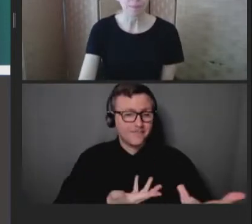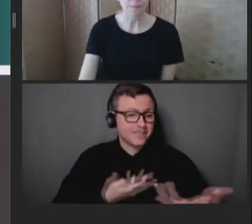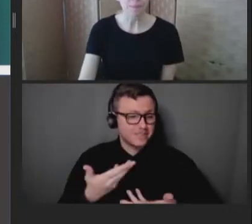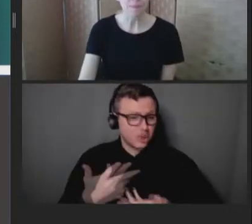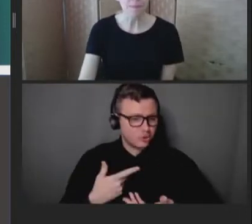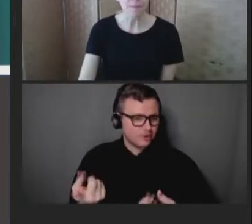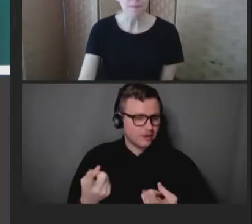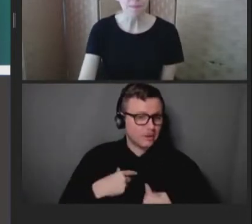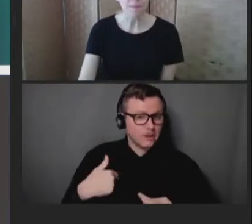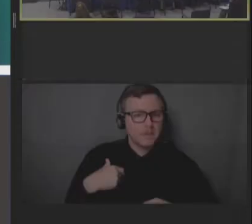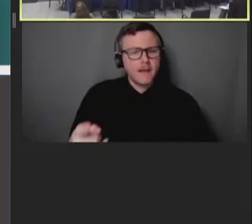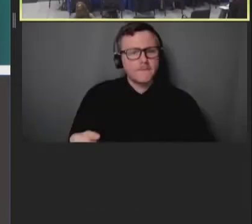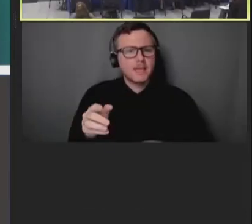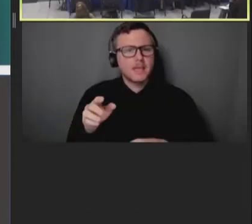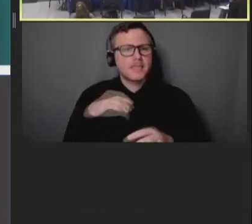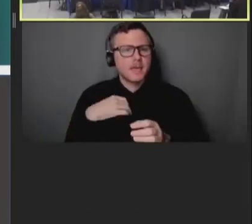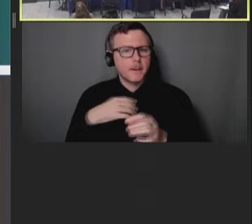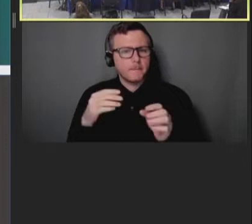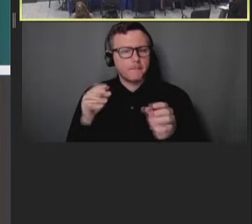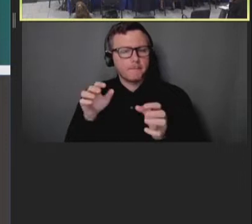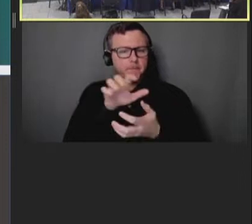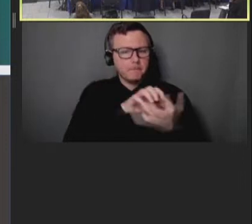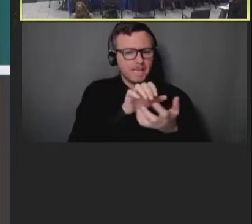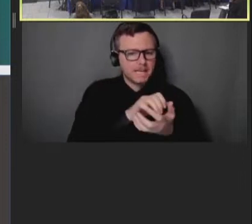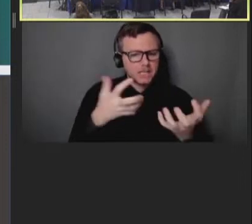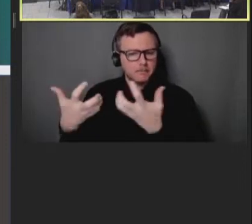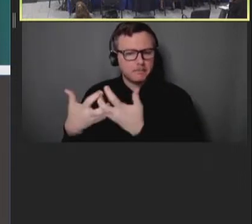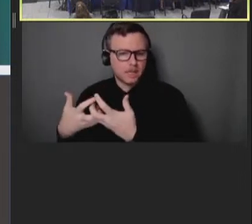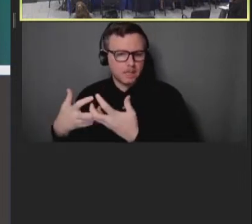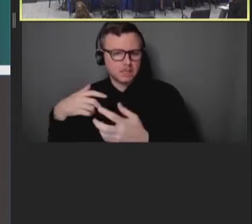the Mix and Match study, which is a study that was funded by the IDCRC,